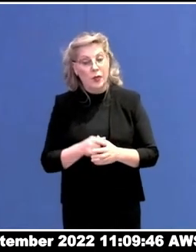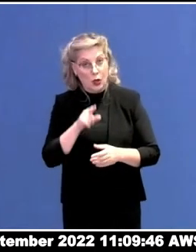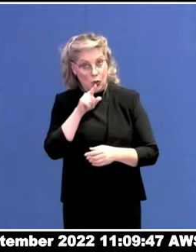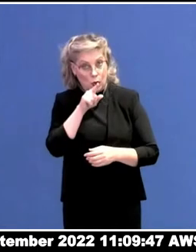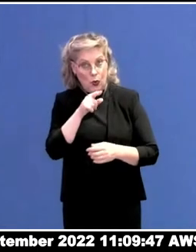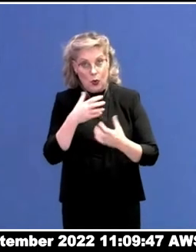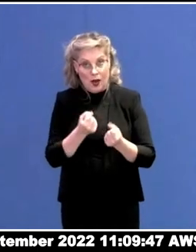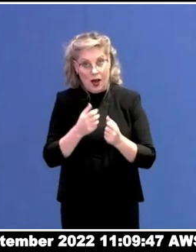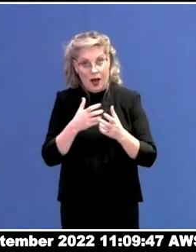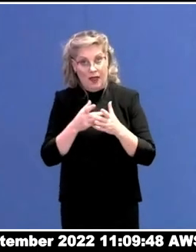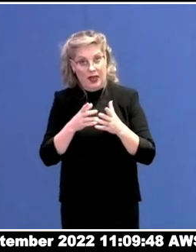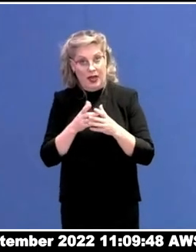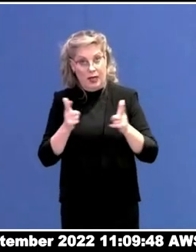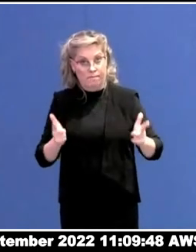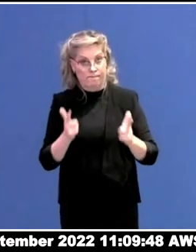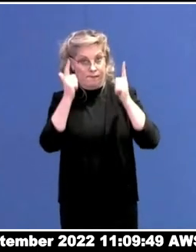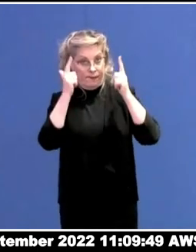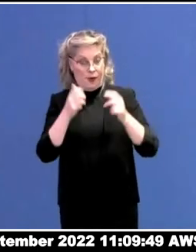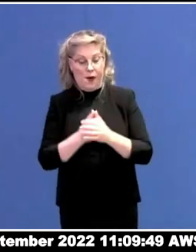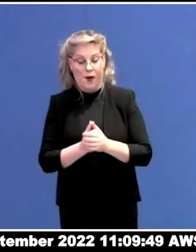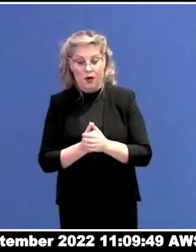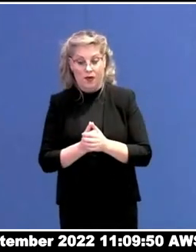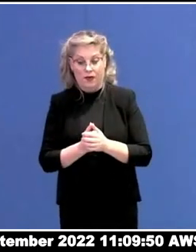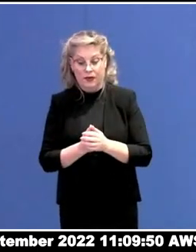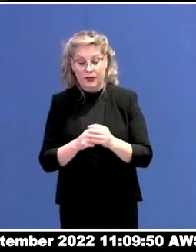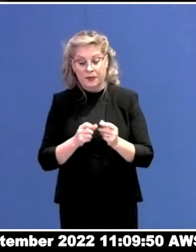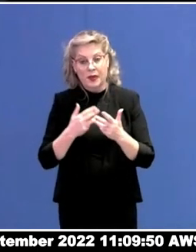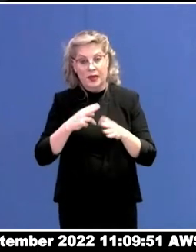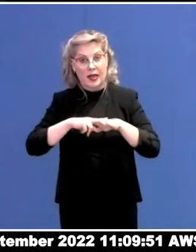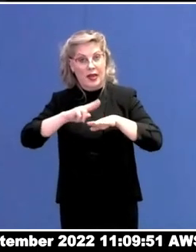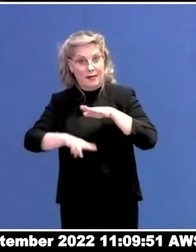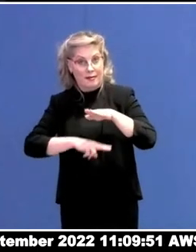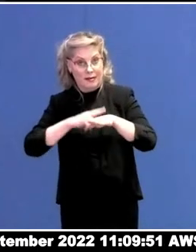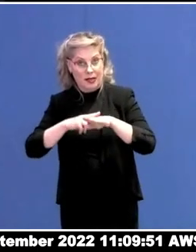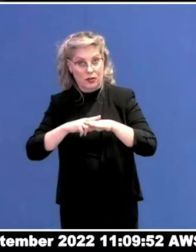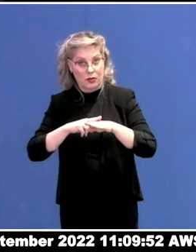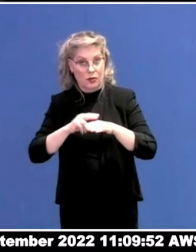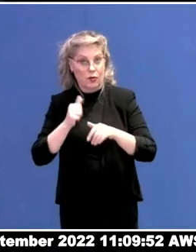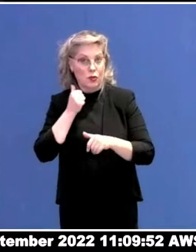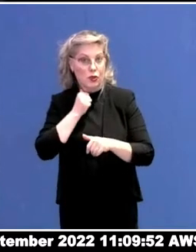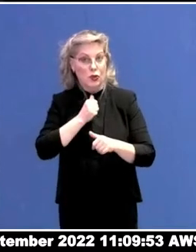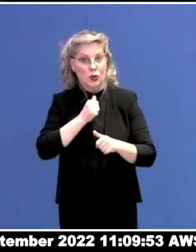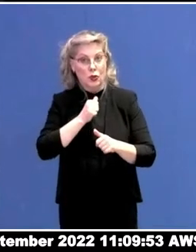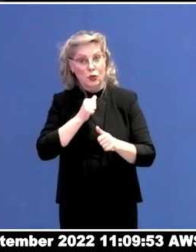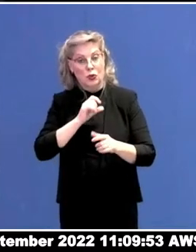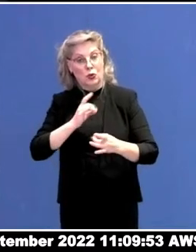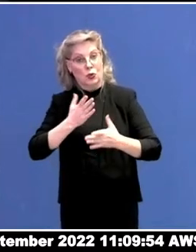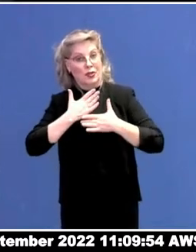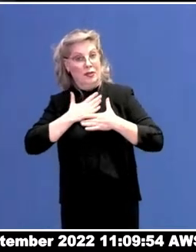Prevention & Trauma Recovery Project. Before we commence, would you like to introduce yourself. Thanks for that.